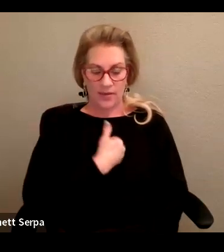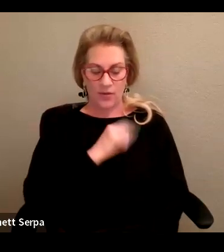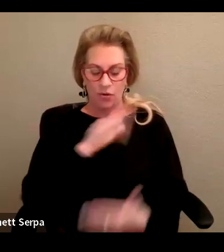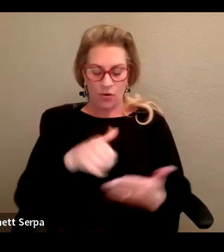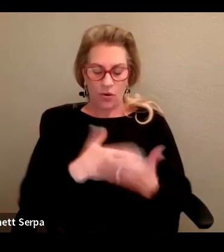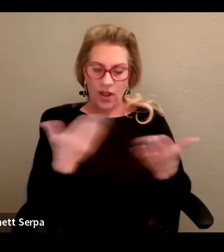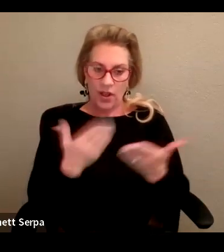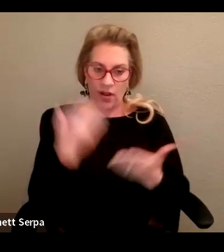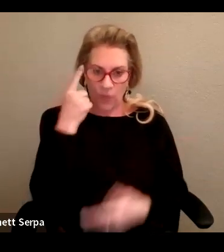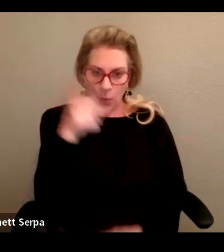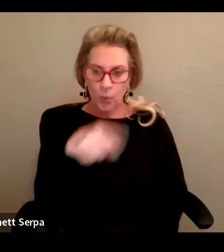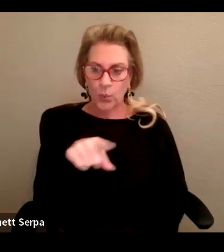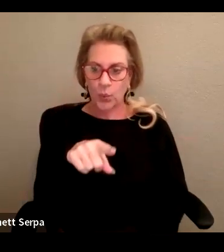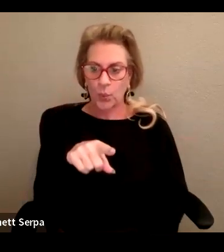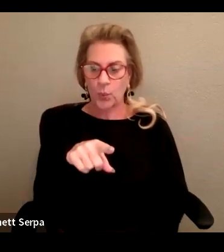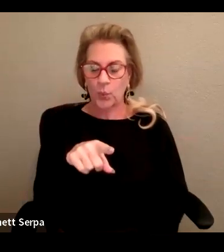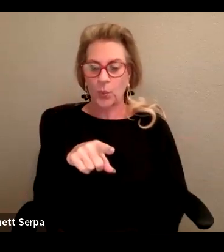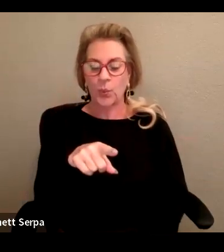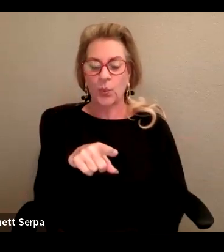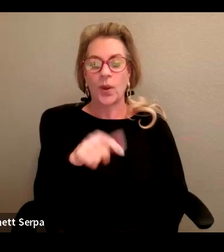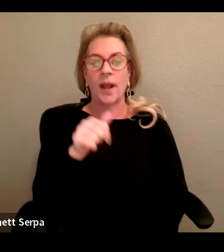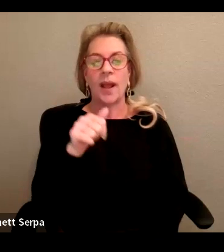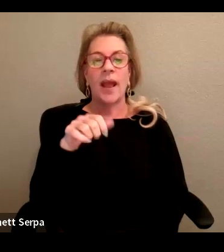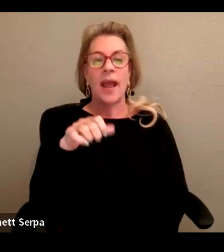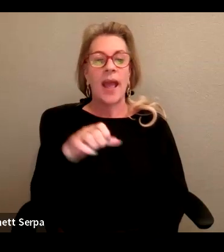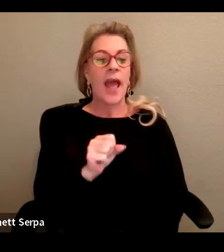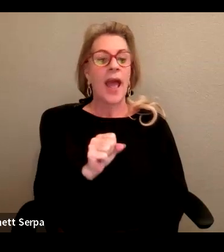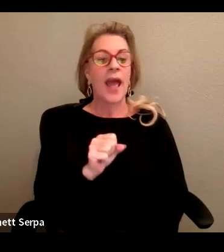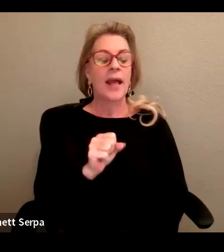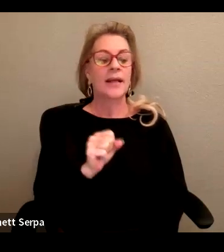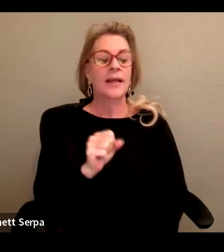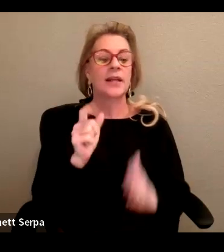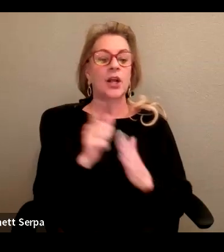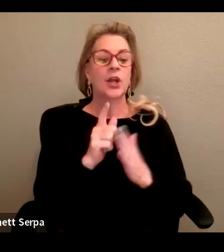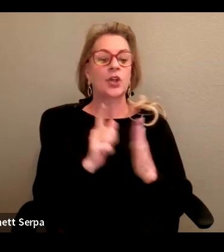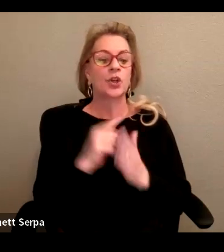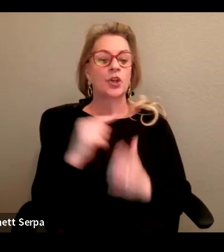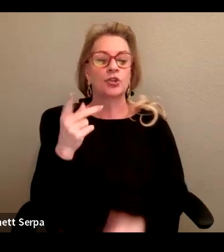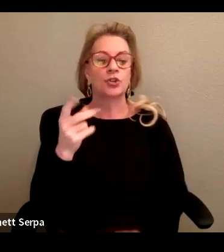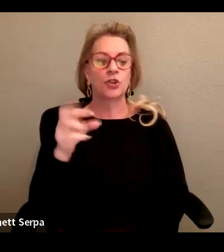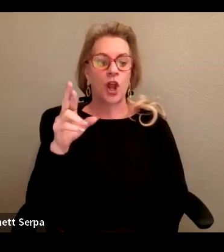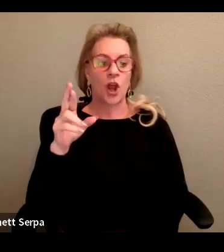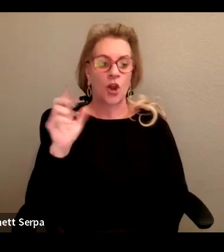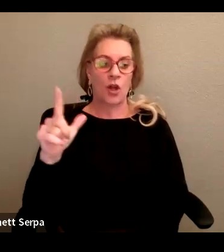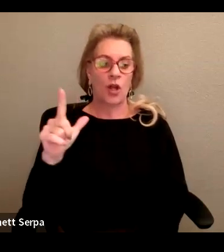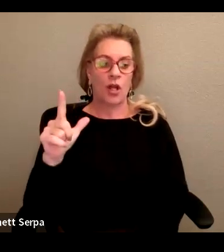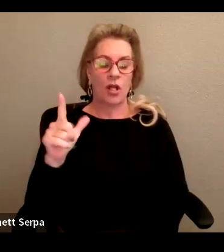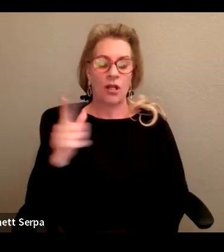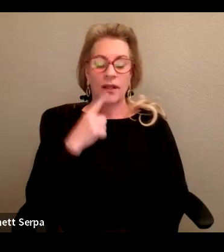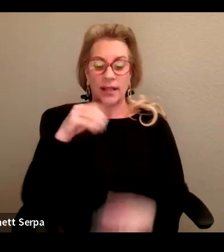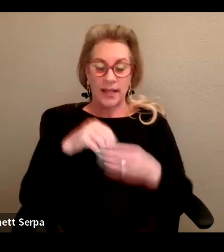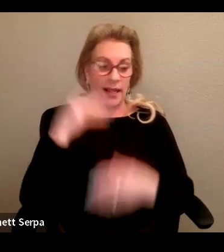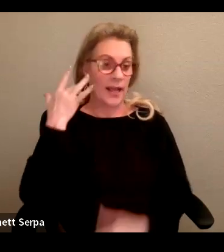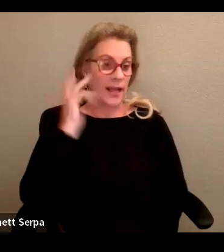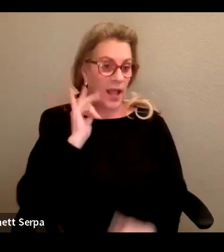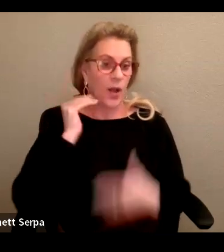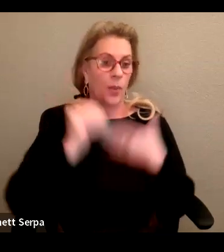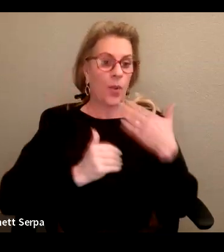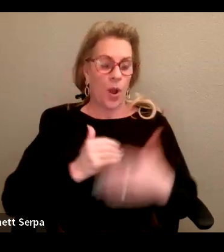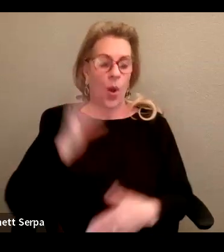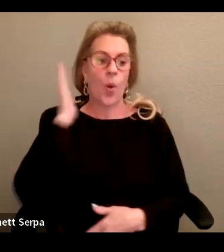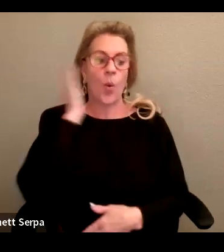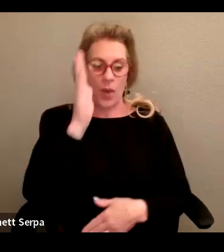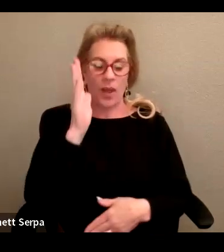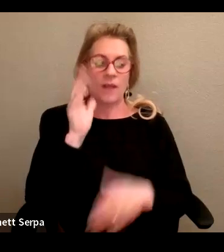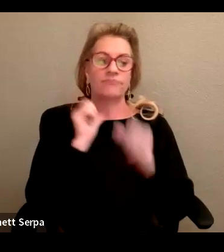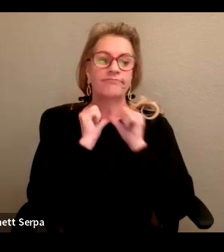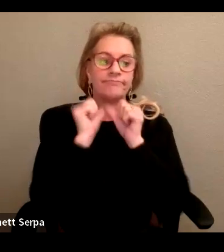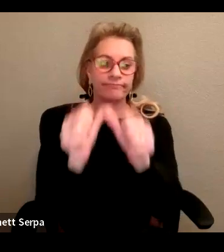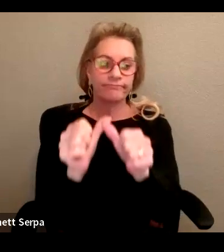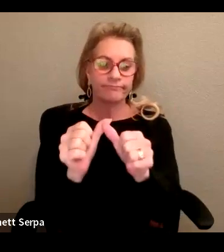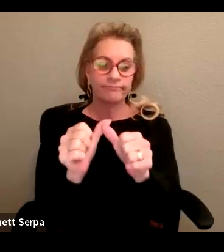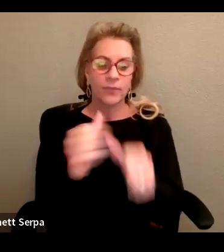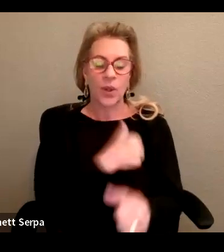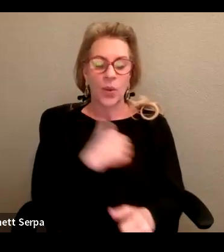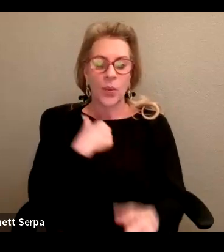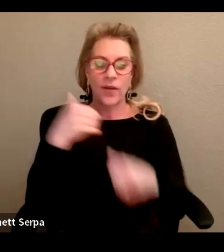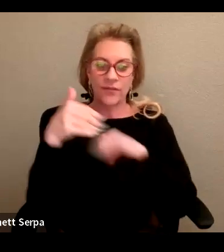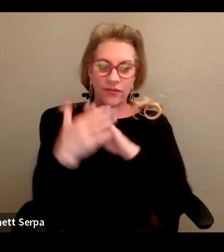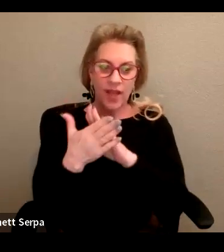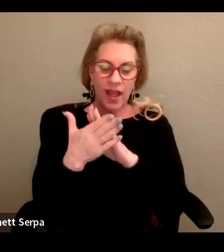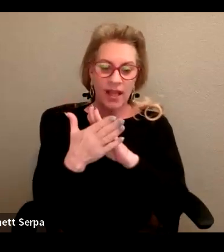you as attorney general Bon says in California progress will prevail we faced a trump presidency